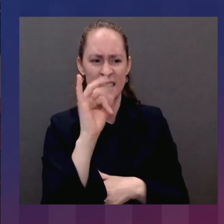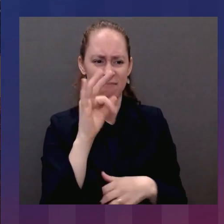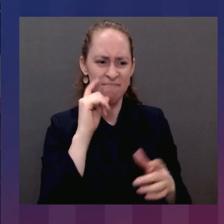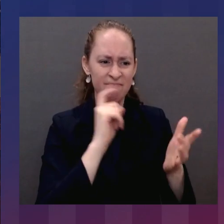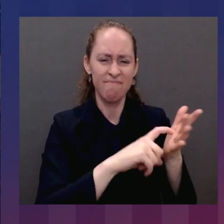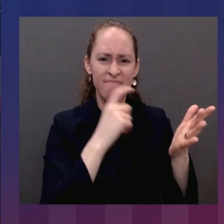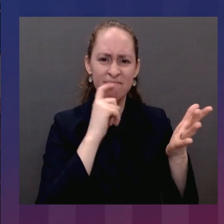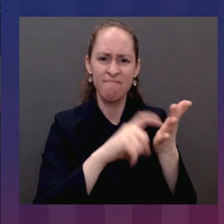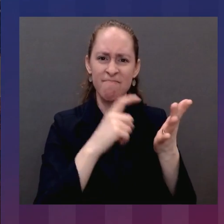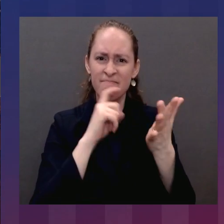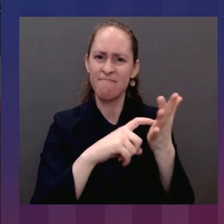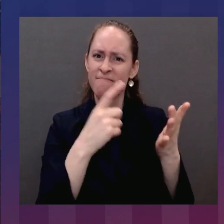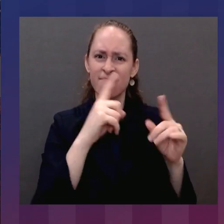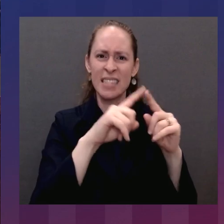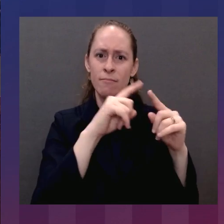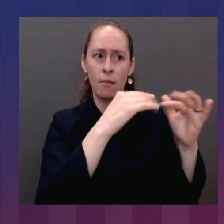and comprehensive health care they deserve.